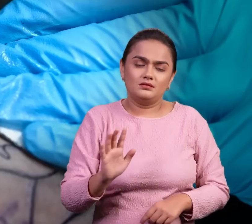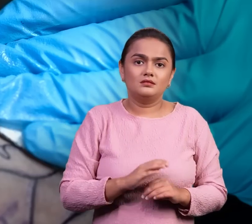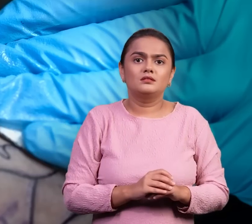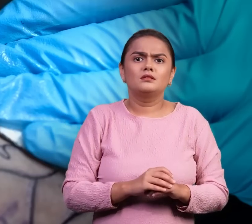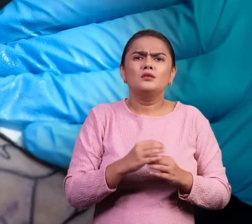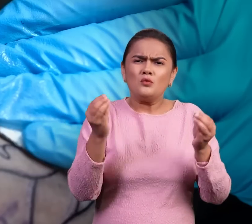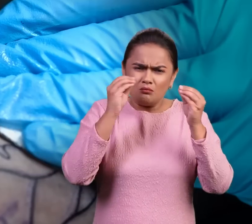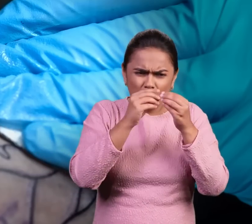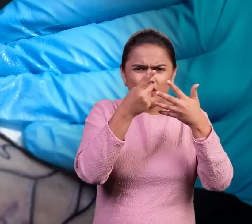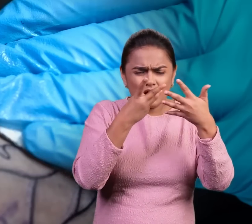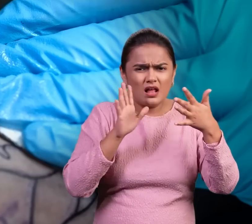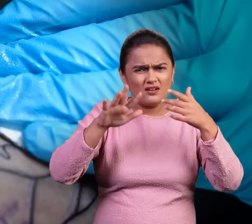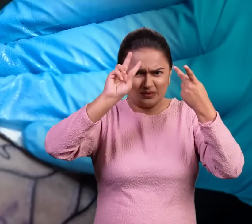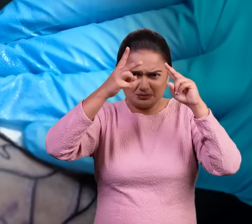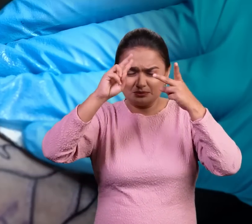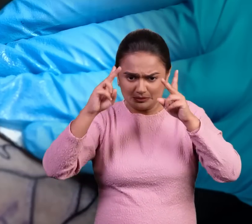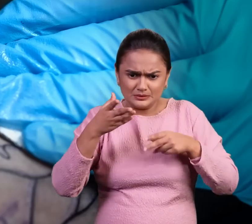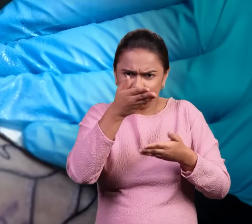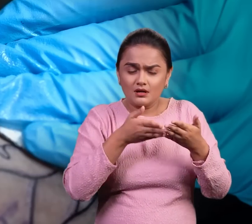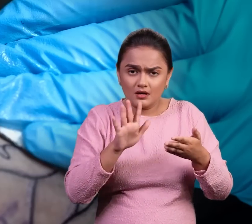There are more misconceptions which we will discuss.